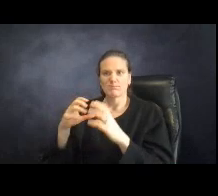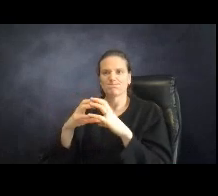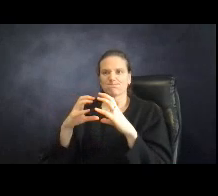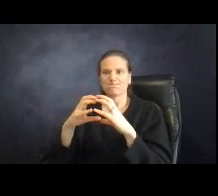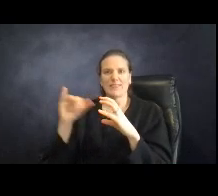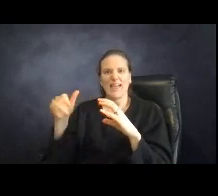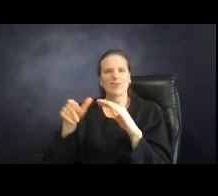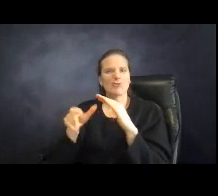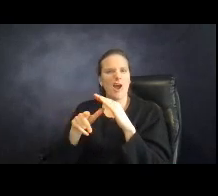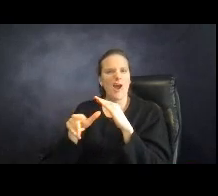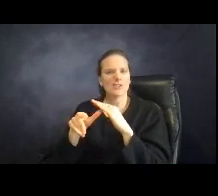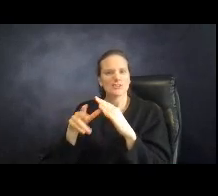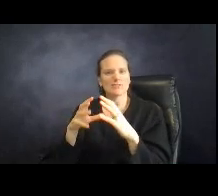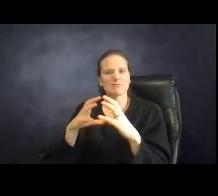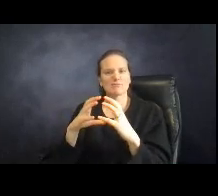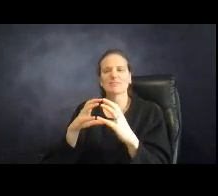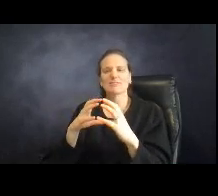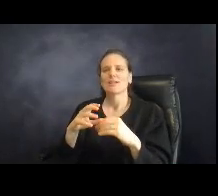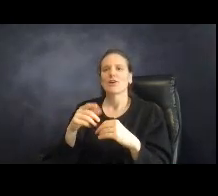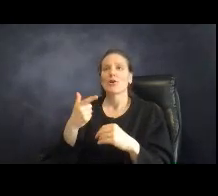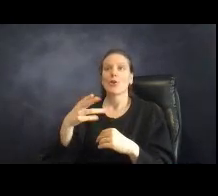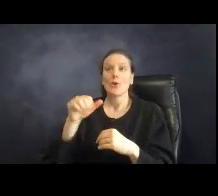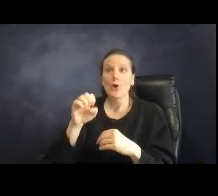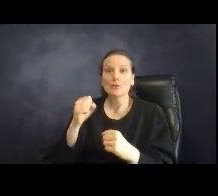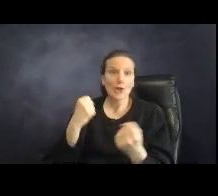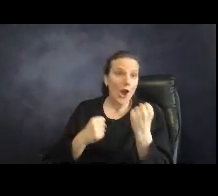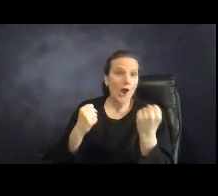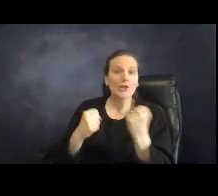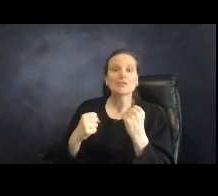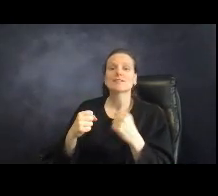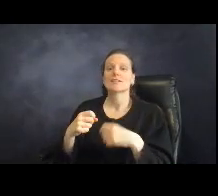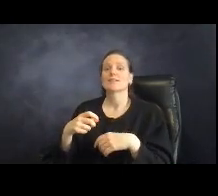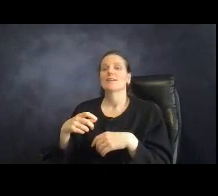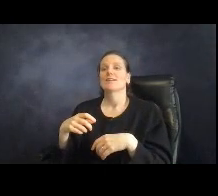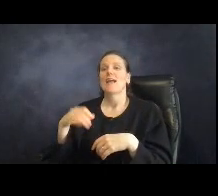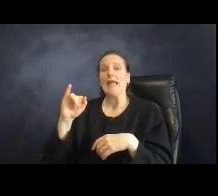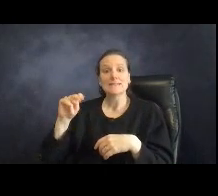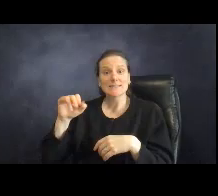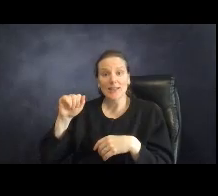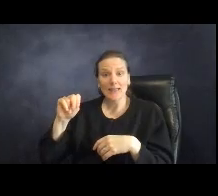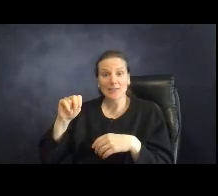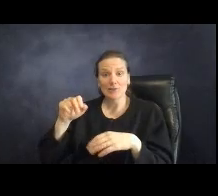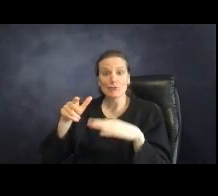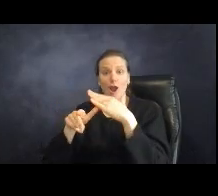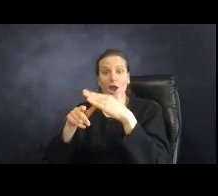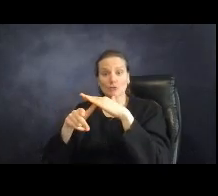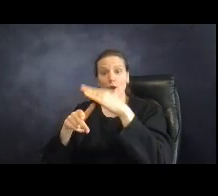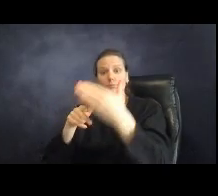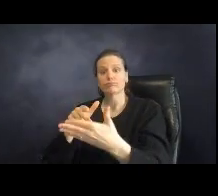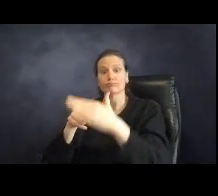The glucose is like the cars and the insulin is the garage door opener. We need the garage door opener to open the garage